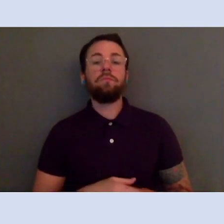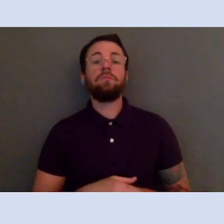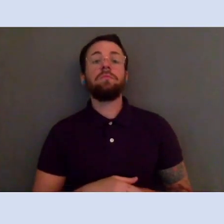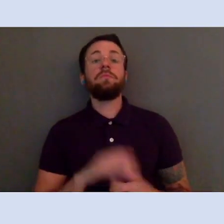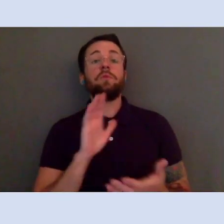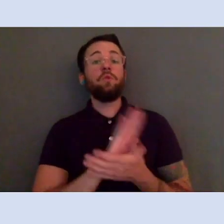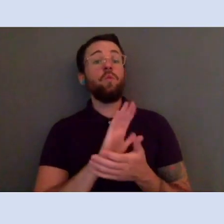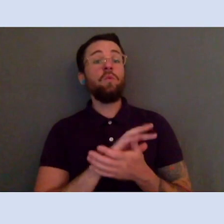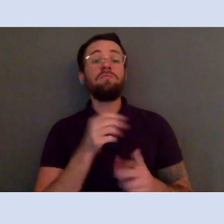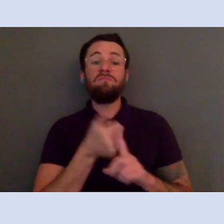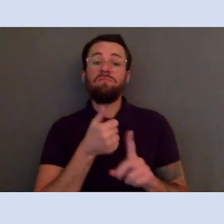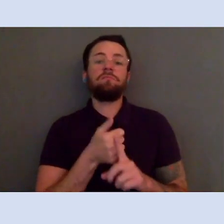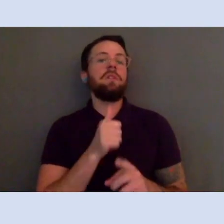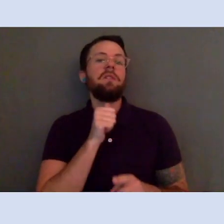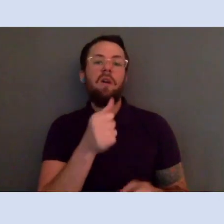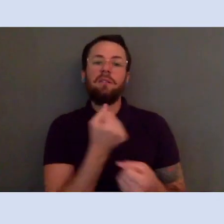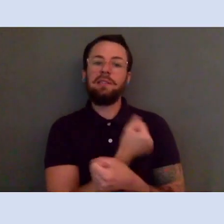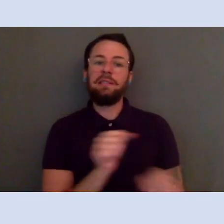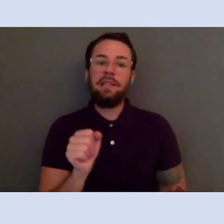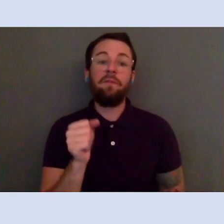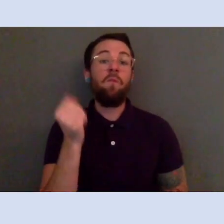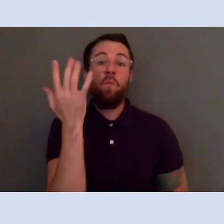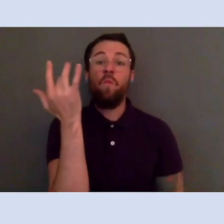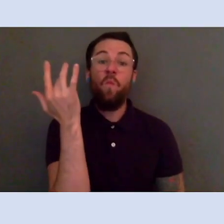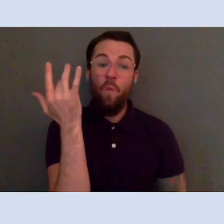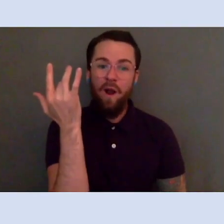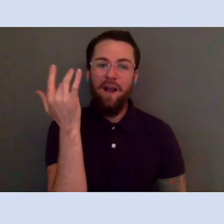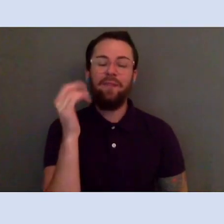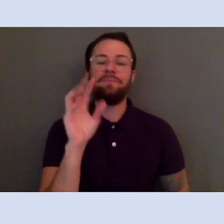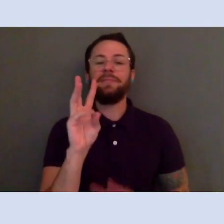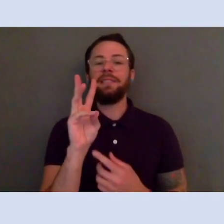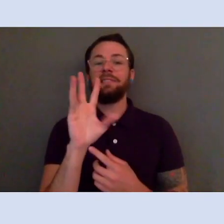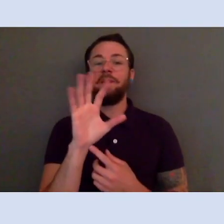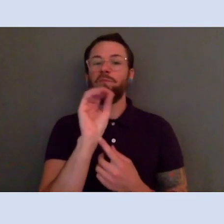I'm doing that via a couple of info graphicing here.